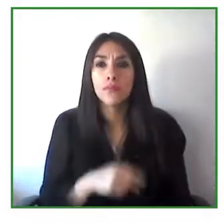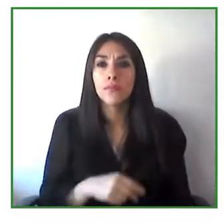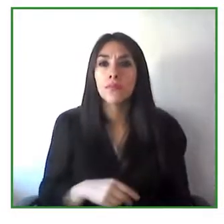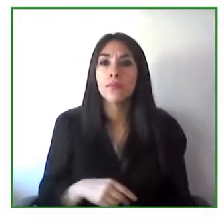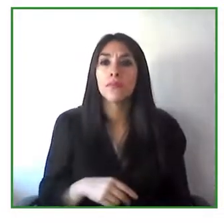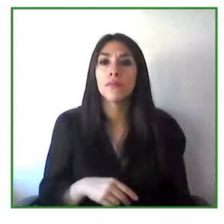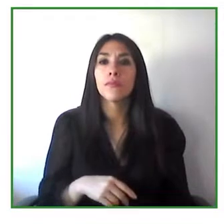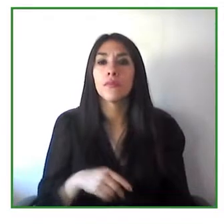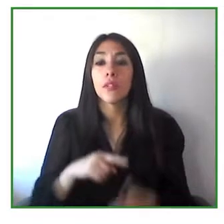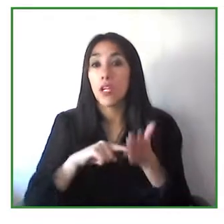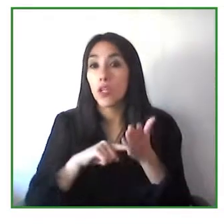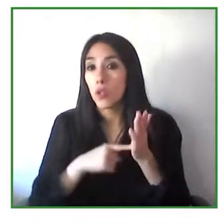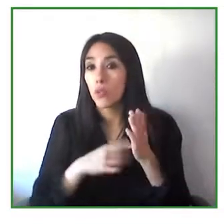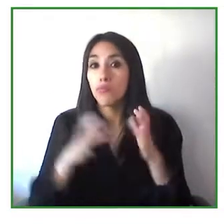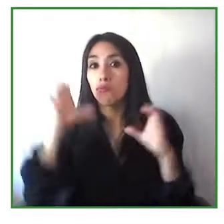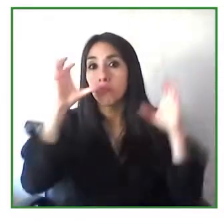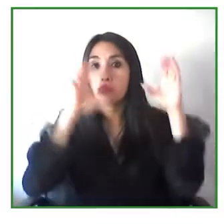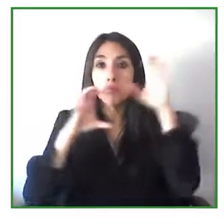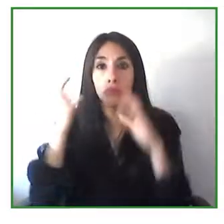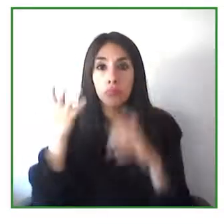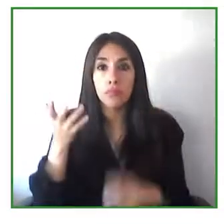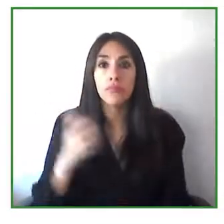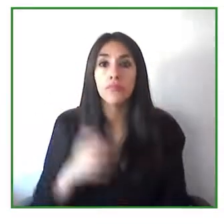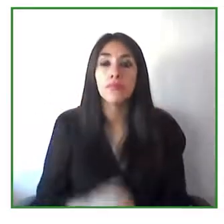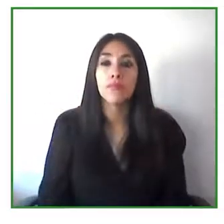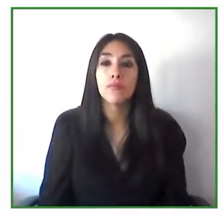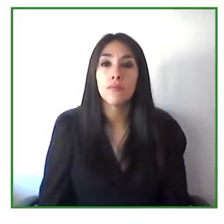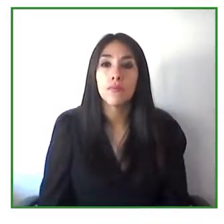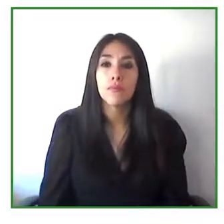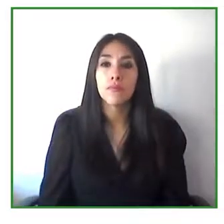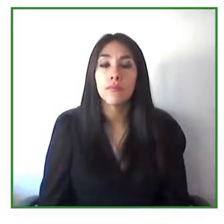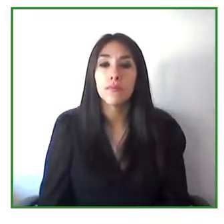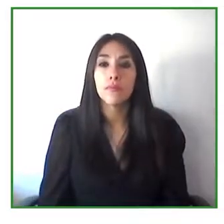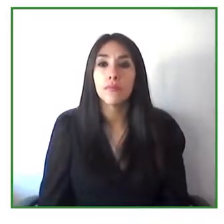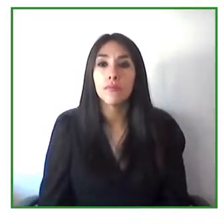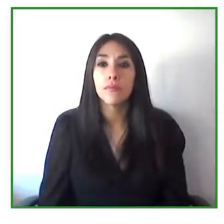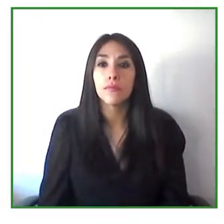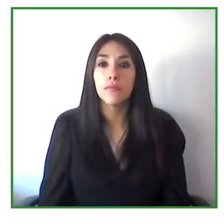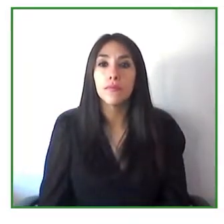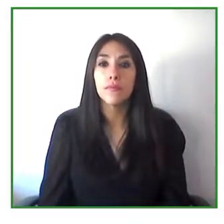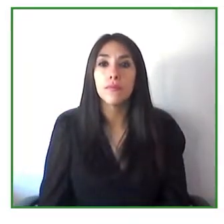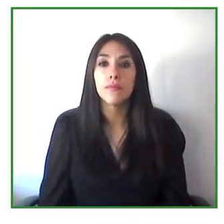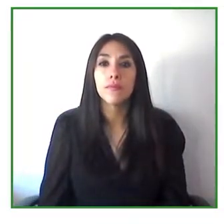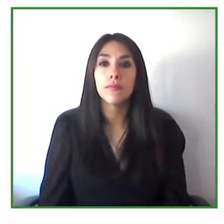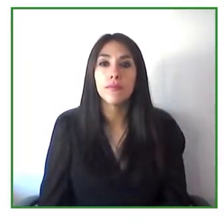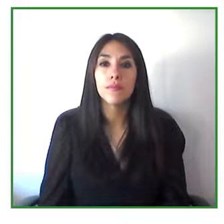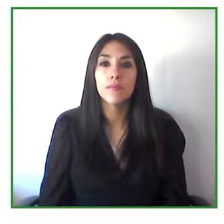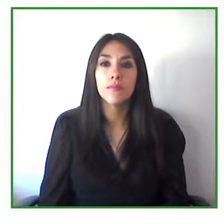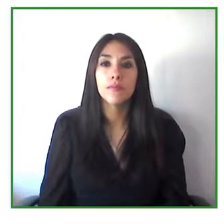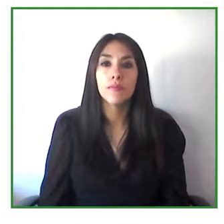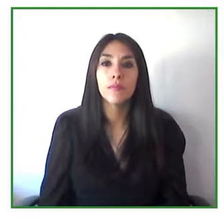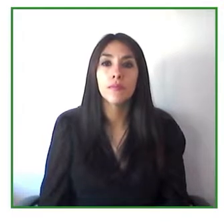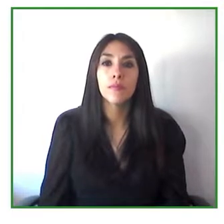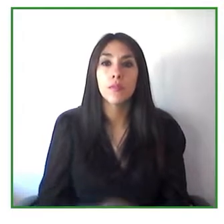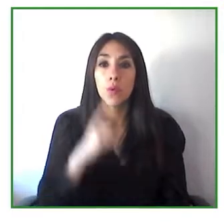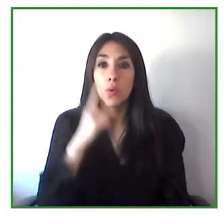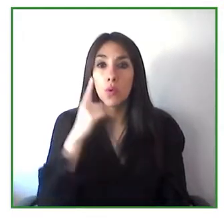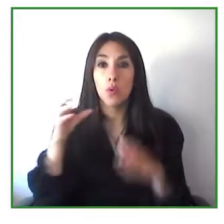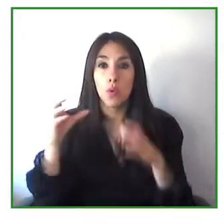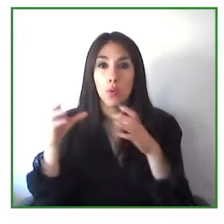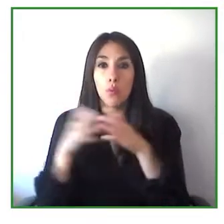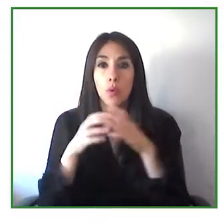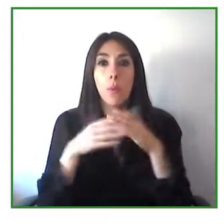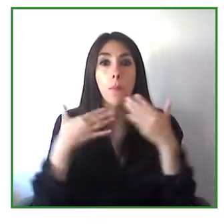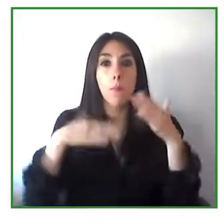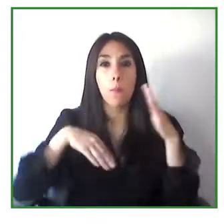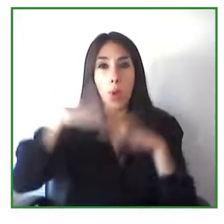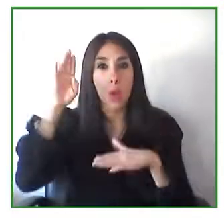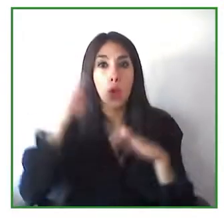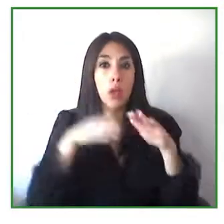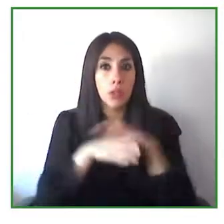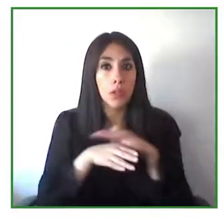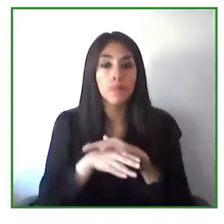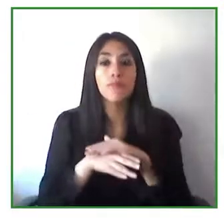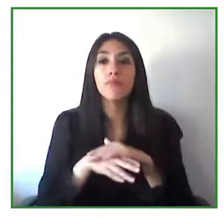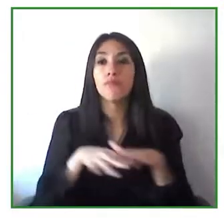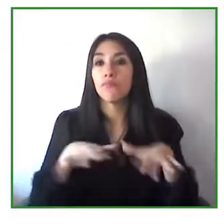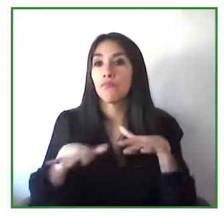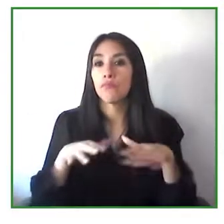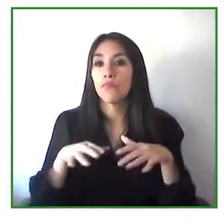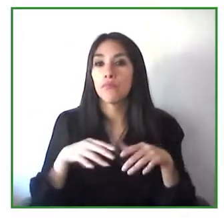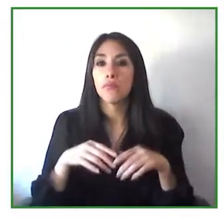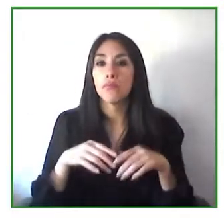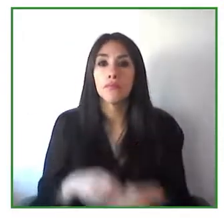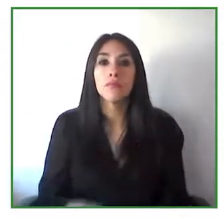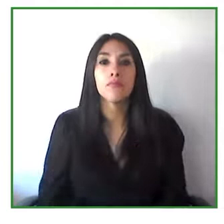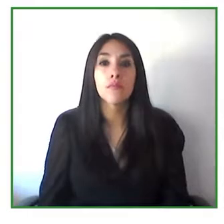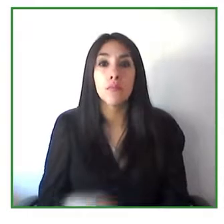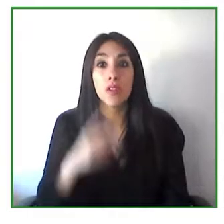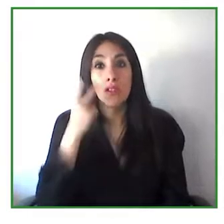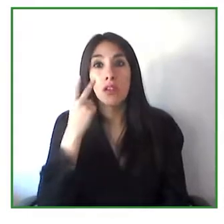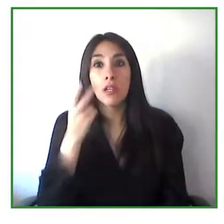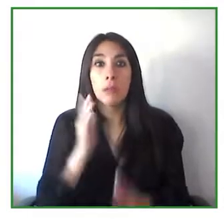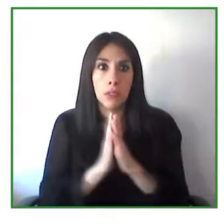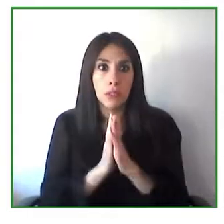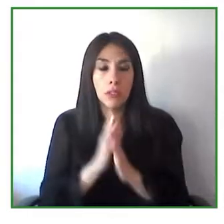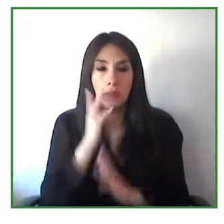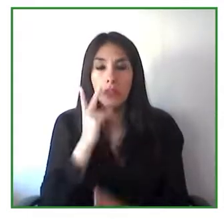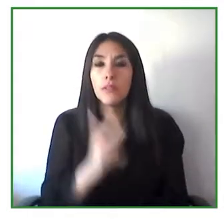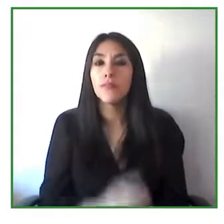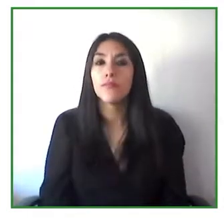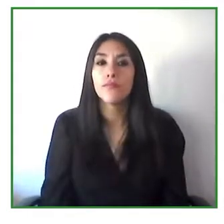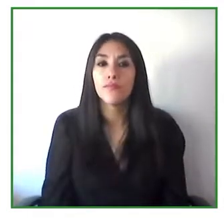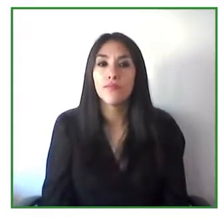society through Google’s research and products.